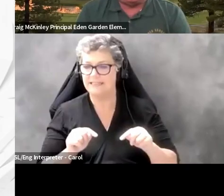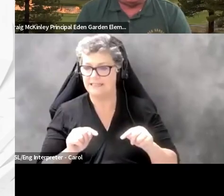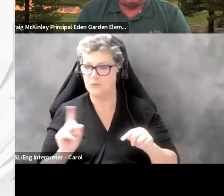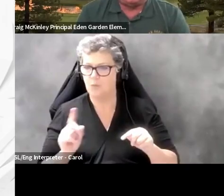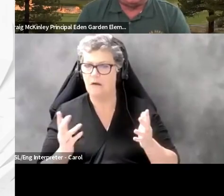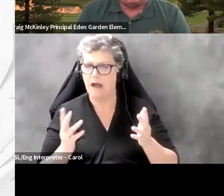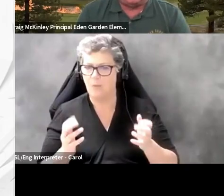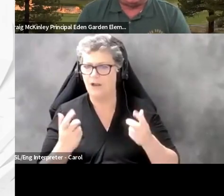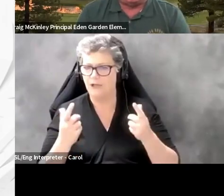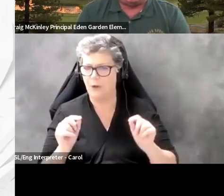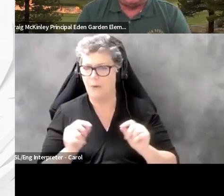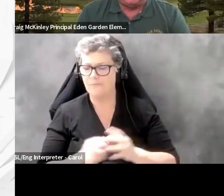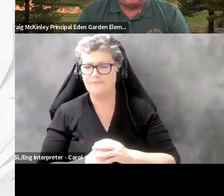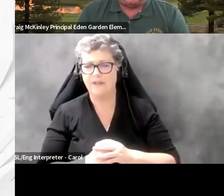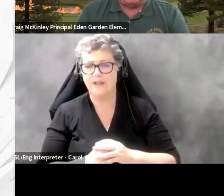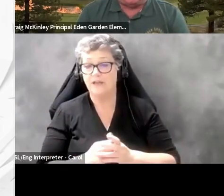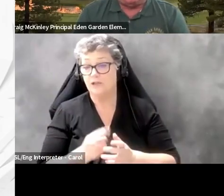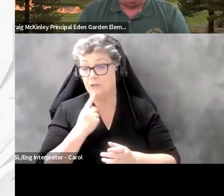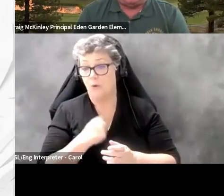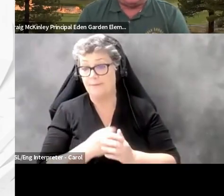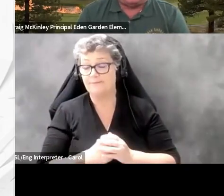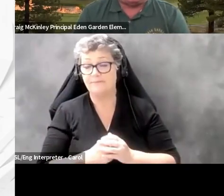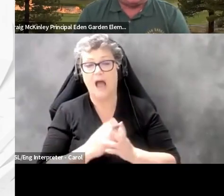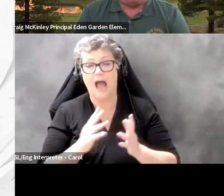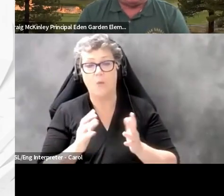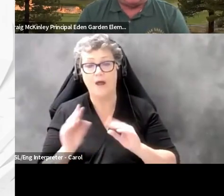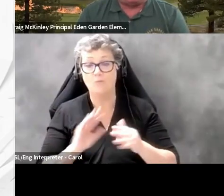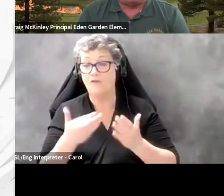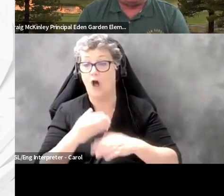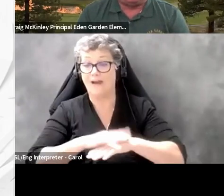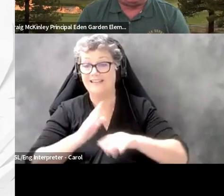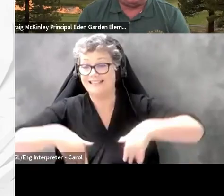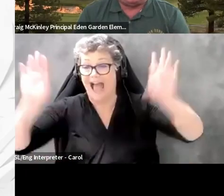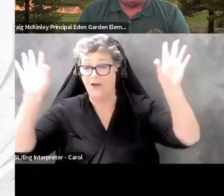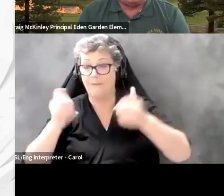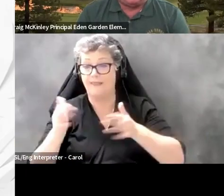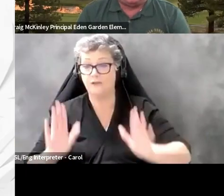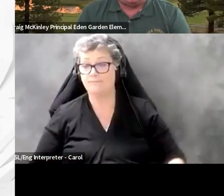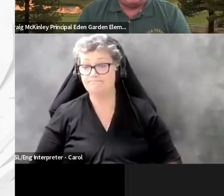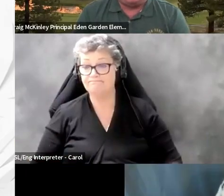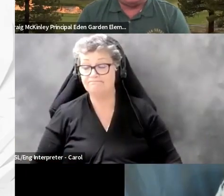to go she said to me “I want to move all my desk out of my classroom” Right? “And and all my tables